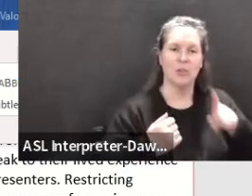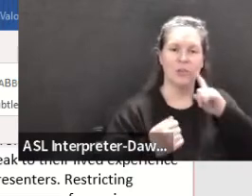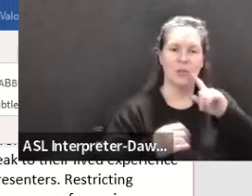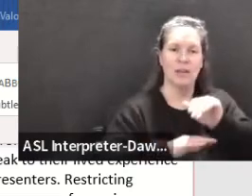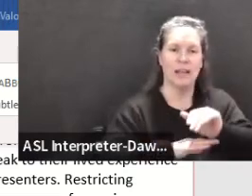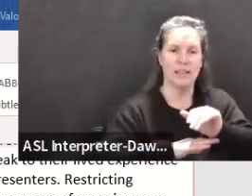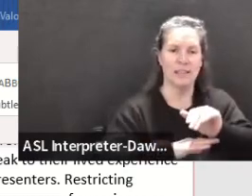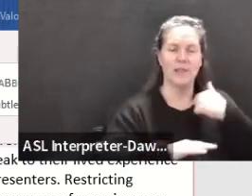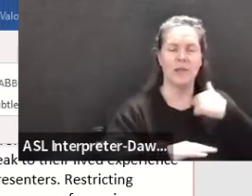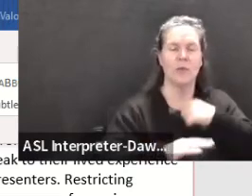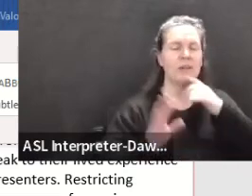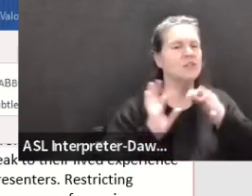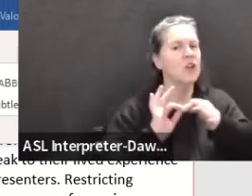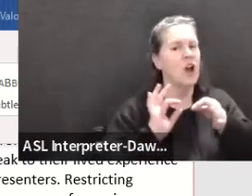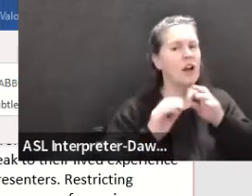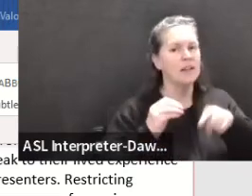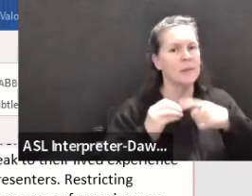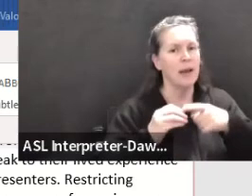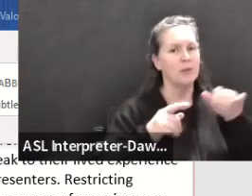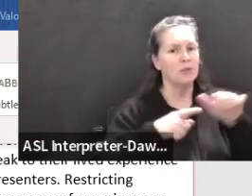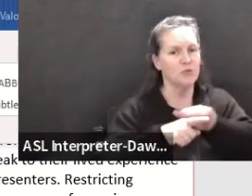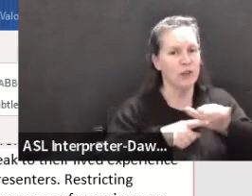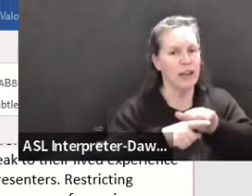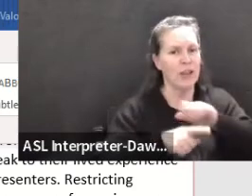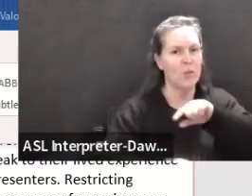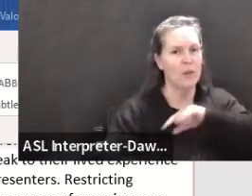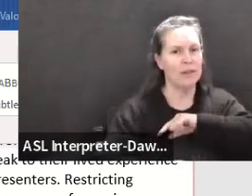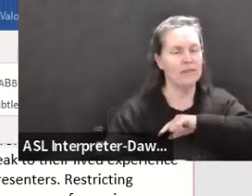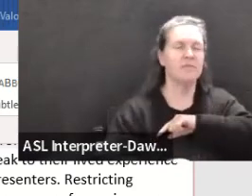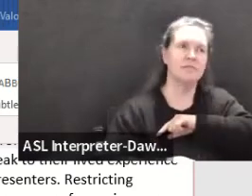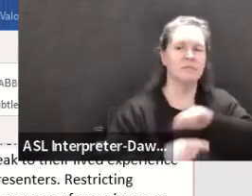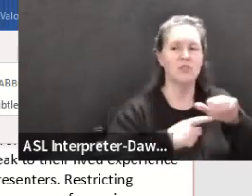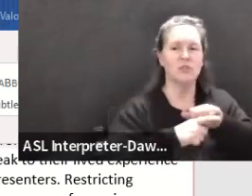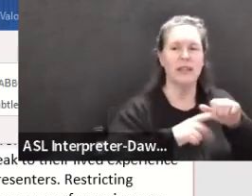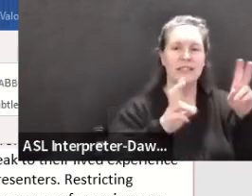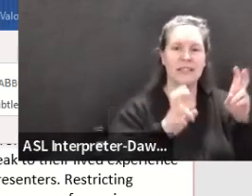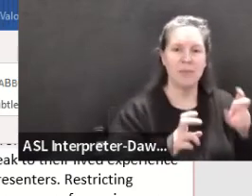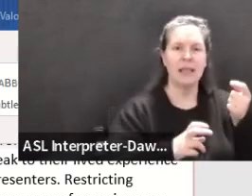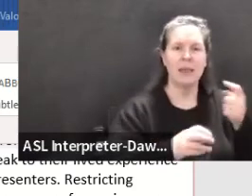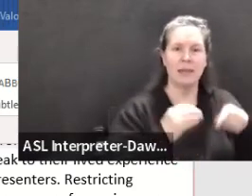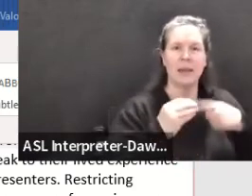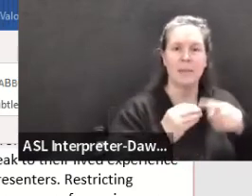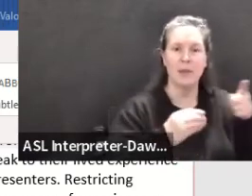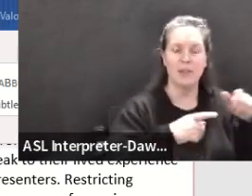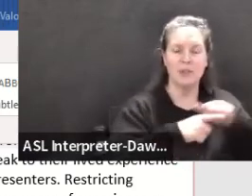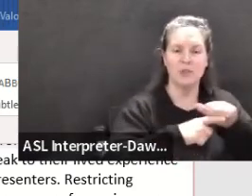we talked about the training quality, well, the training topics, a little bit about this training quality,